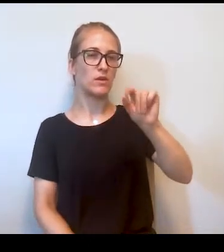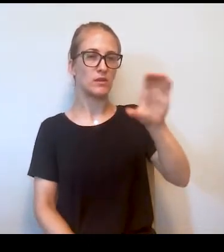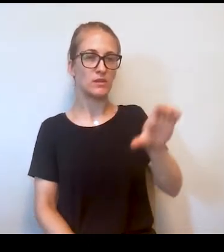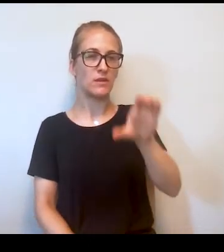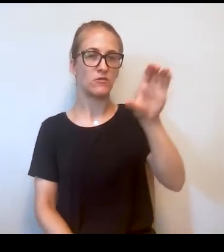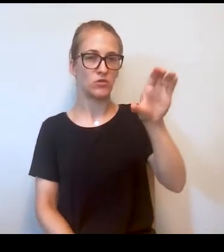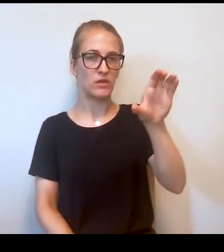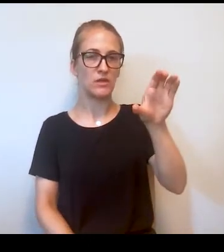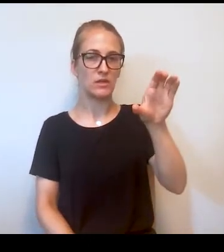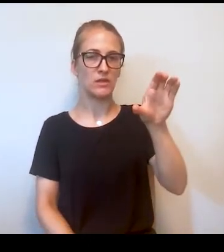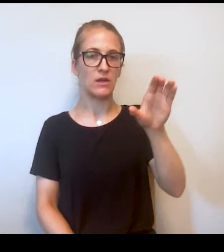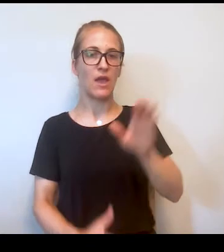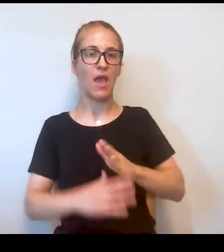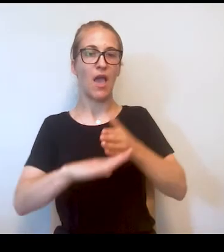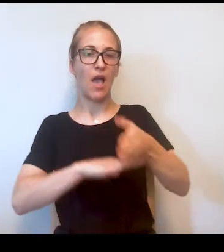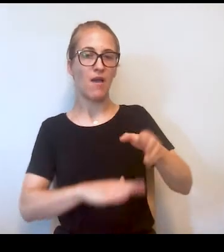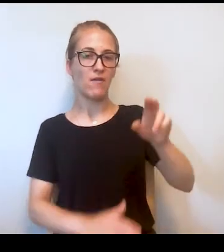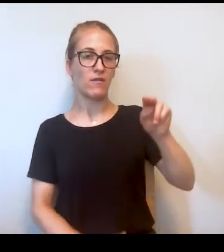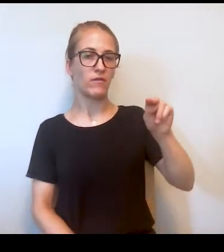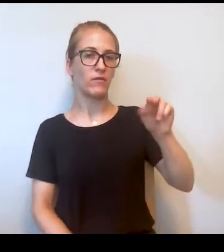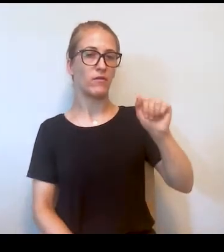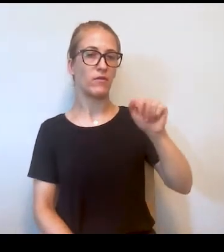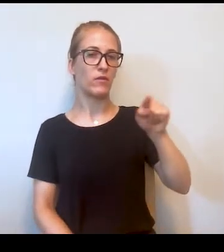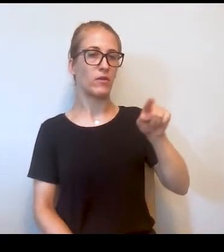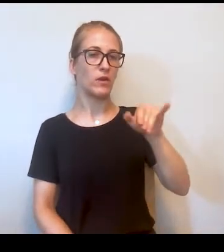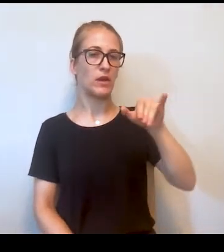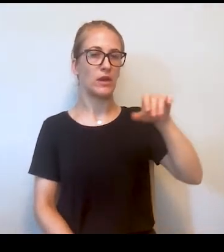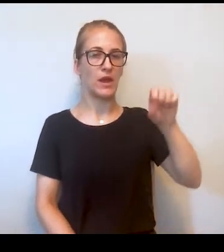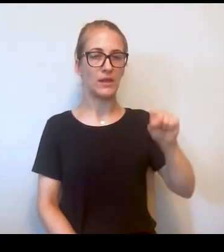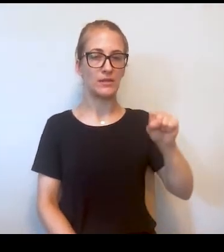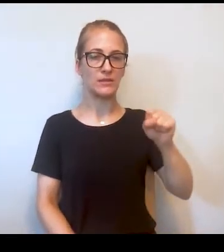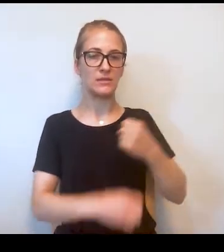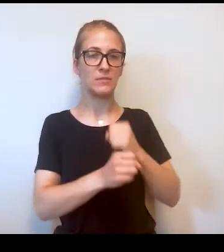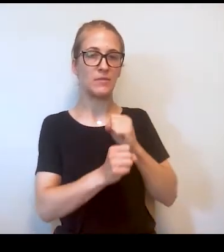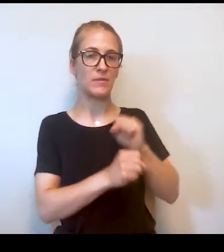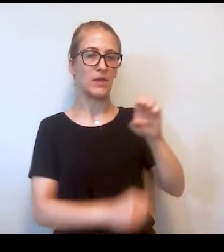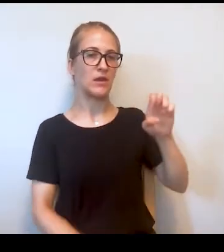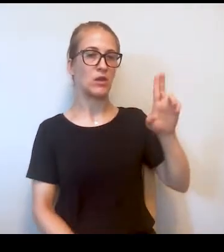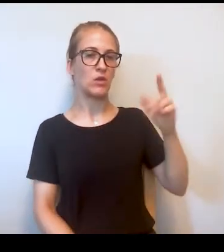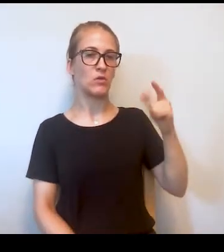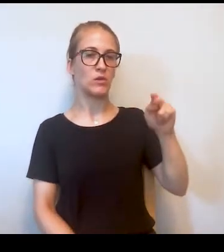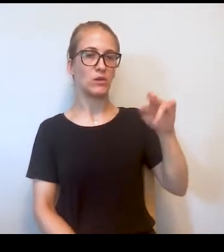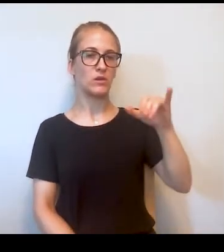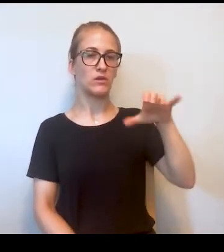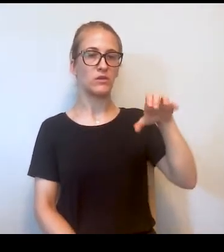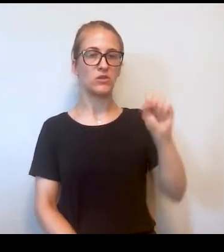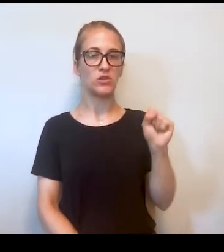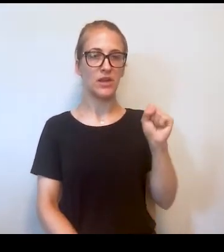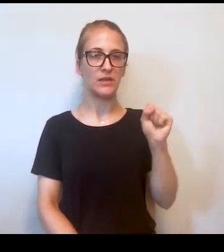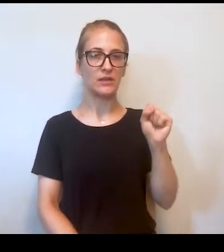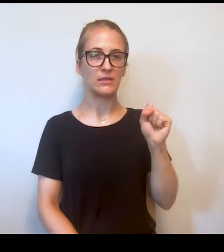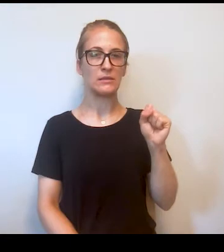after Nazis made eugenics unpalatable to most people,